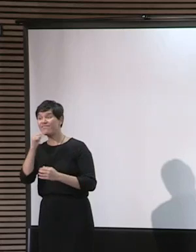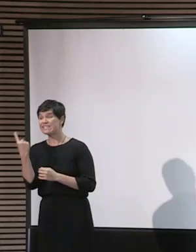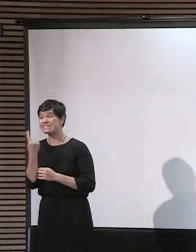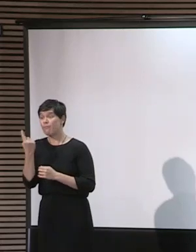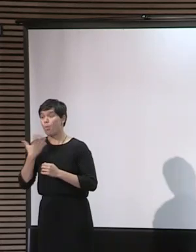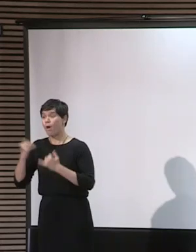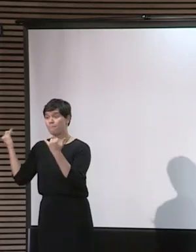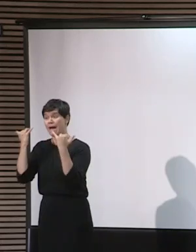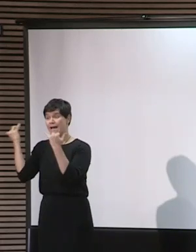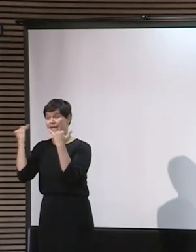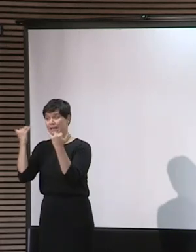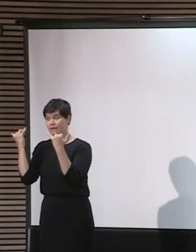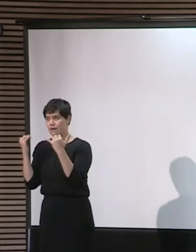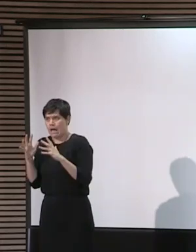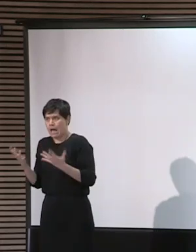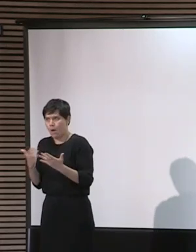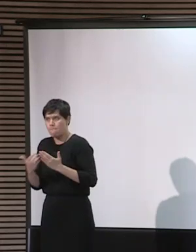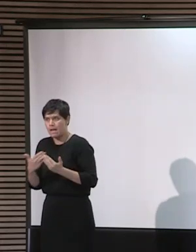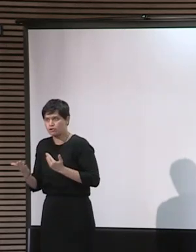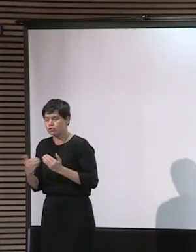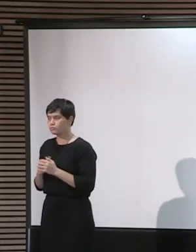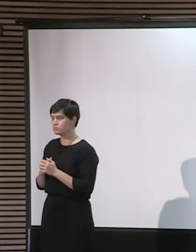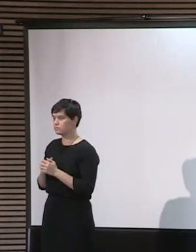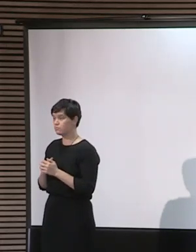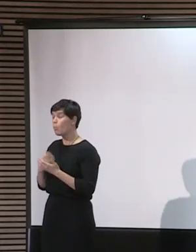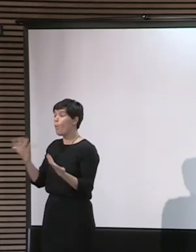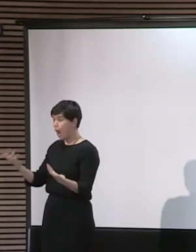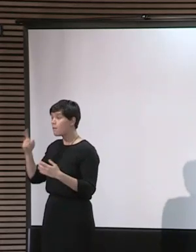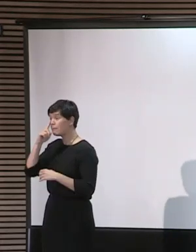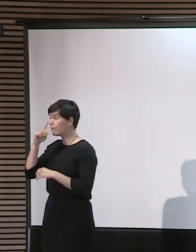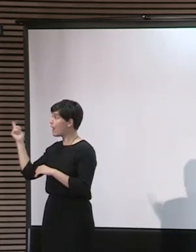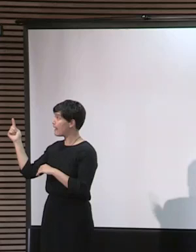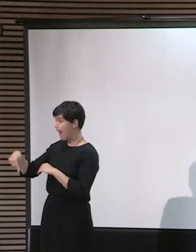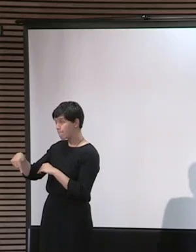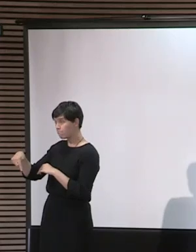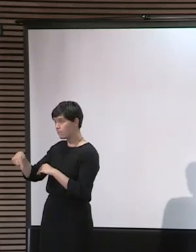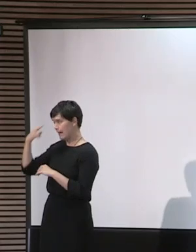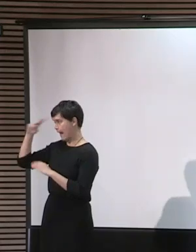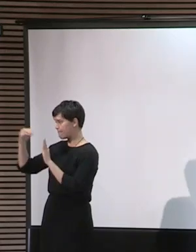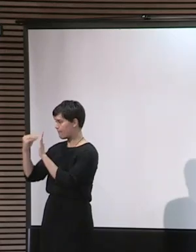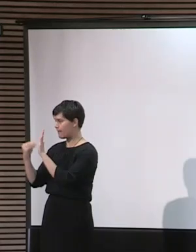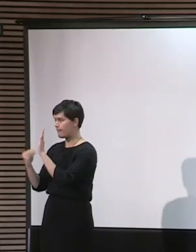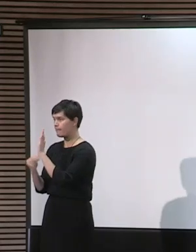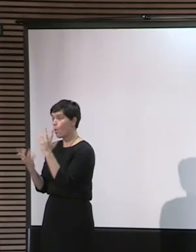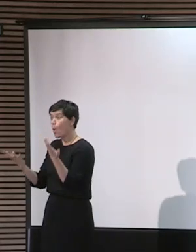Watt would your advice be to people who were keen to hold a people on Friday? Keep a list